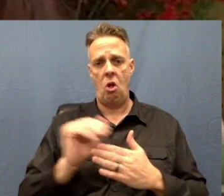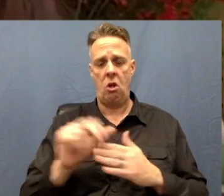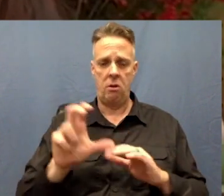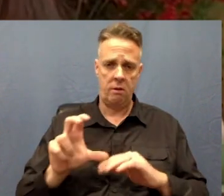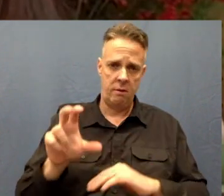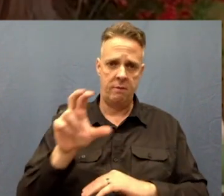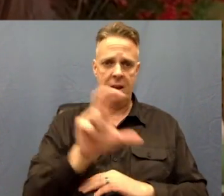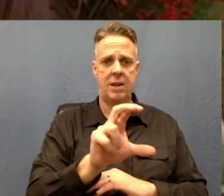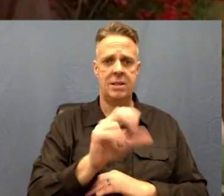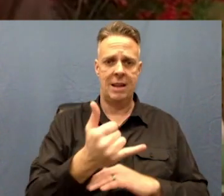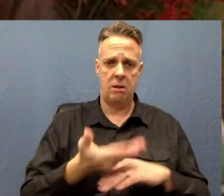NOW BEEN INCREASED TO $30 MILLION.